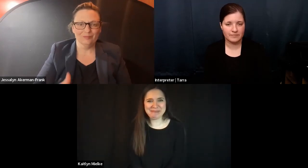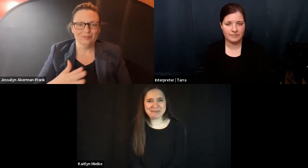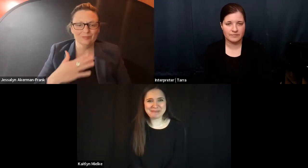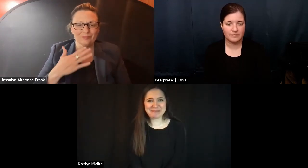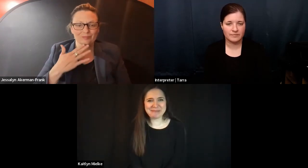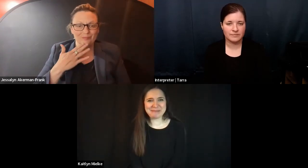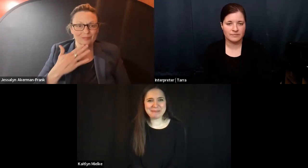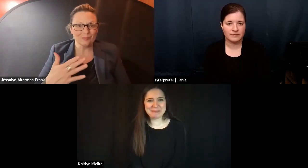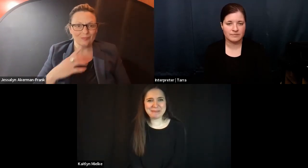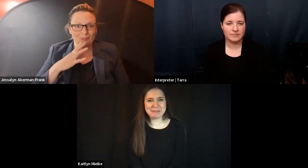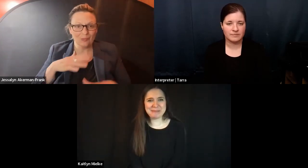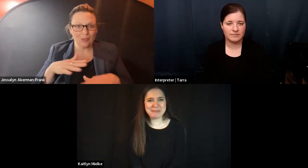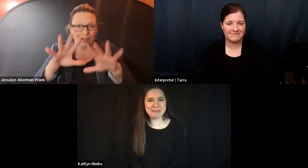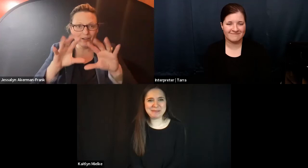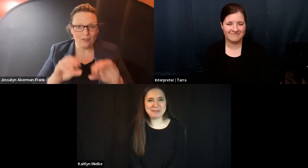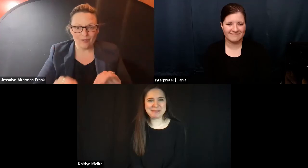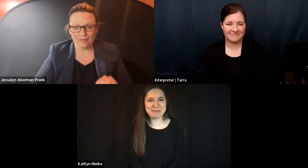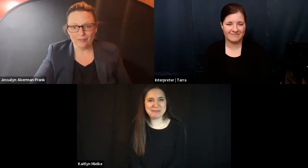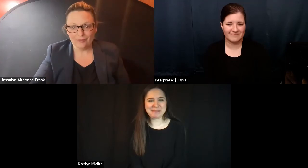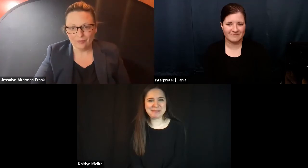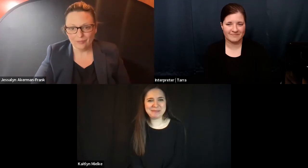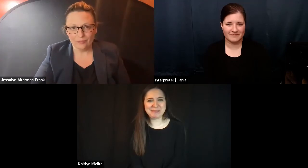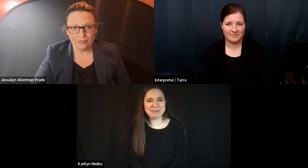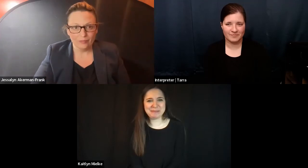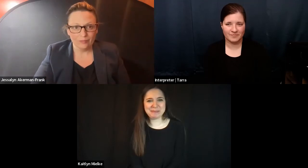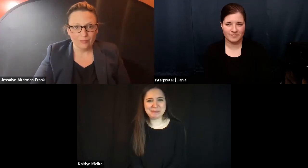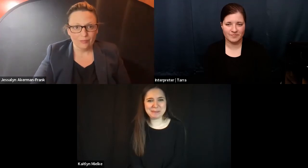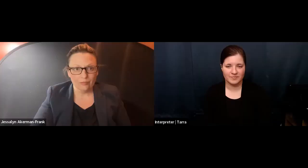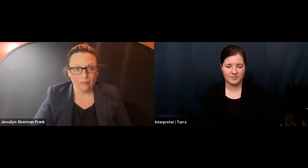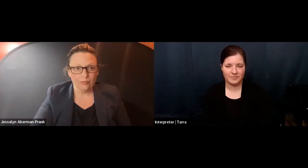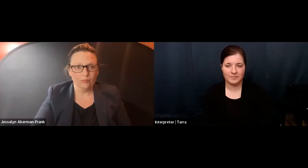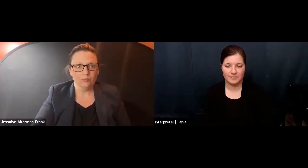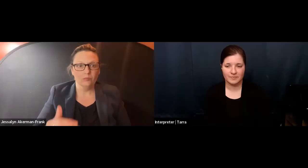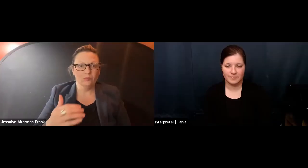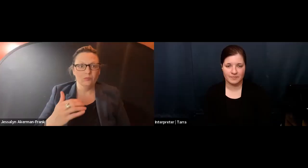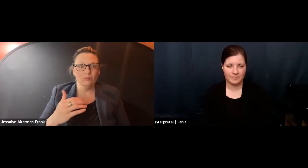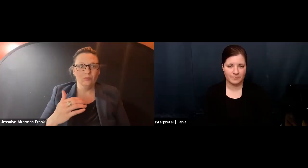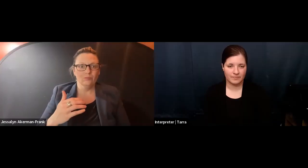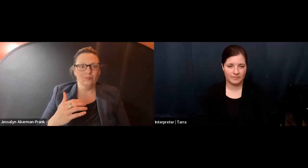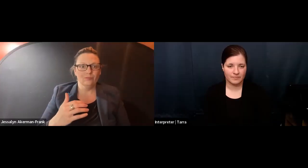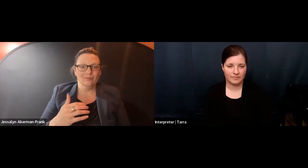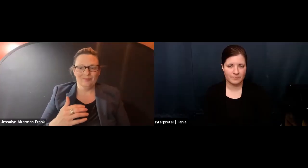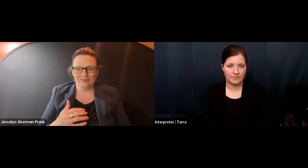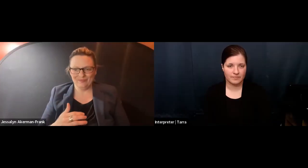I'm happy to work with you to make it work. Jessalyn: Thank you.